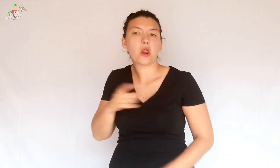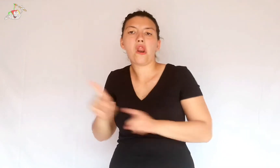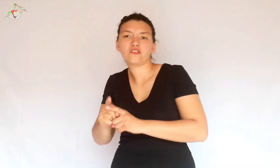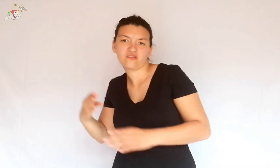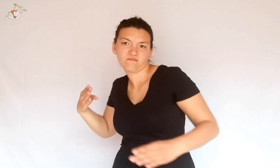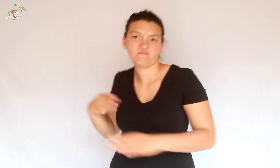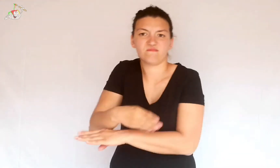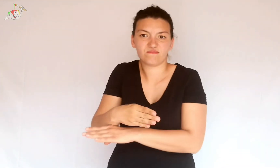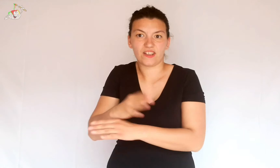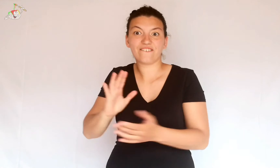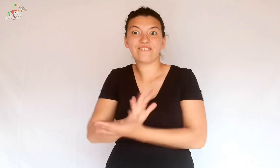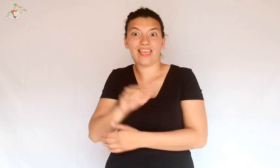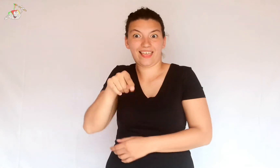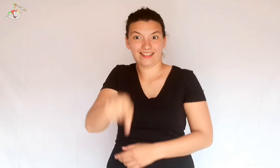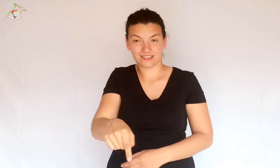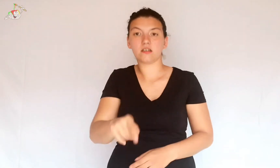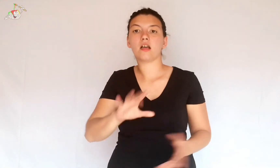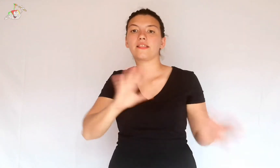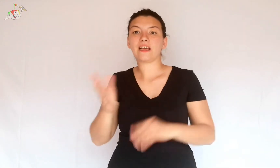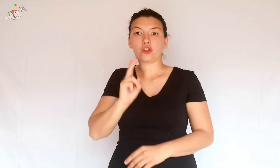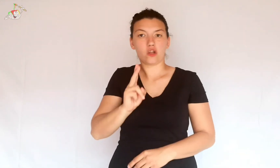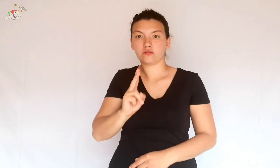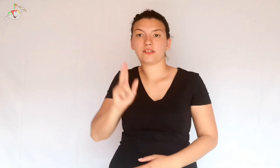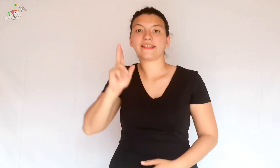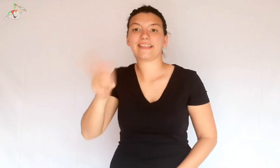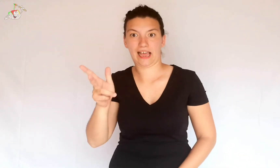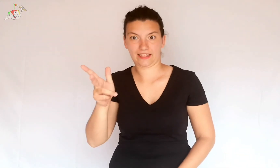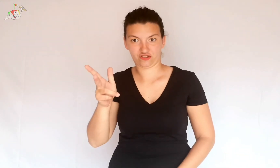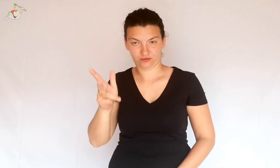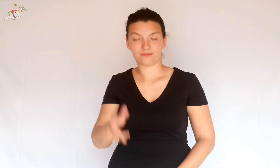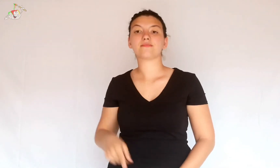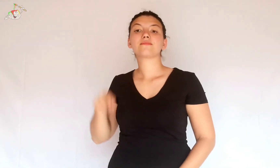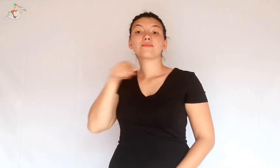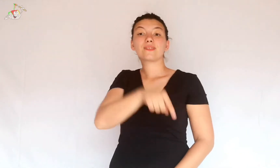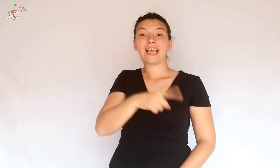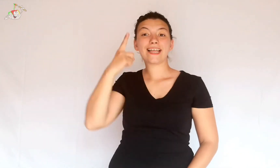infiltrated the party thus raising the number of guests to 13.